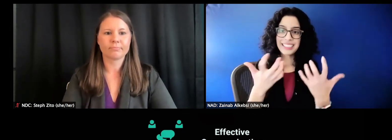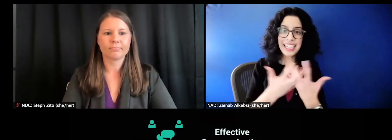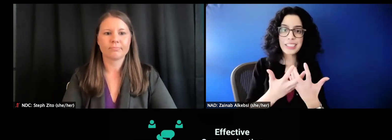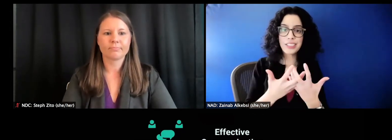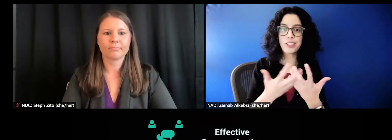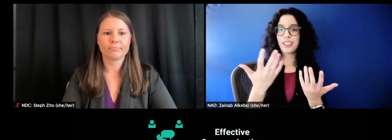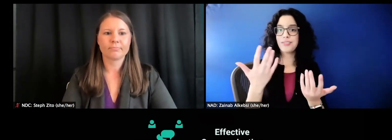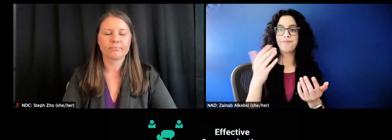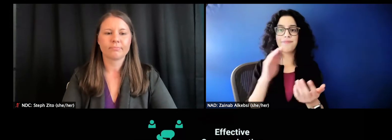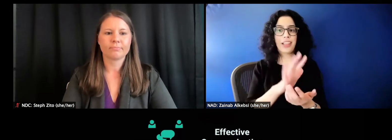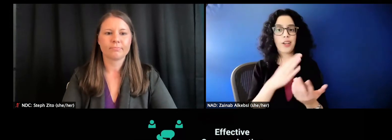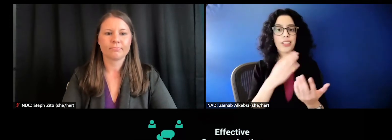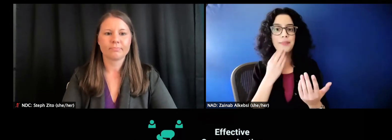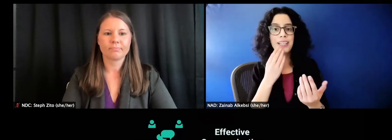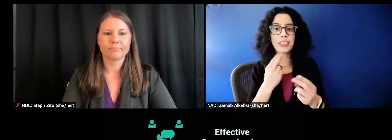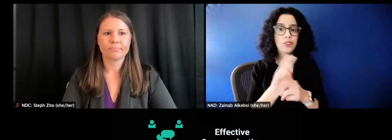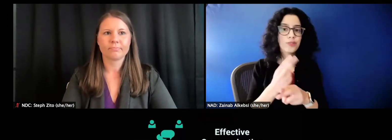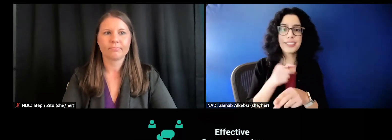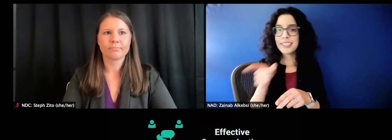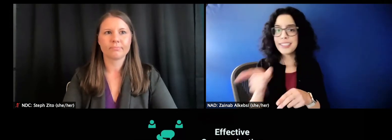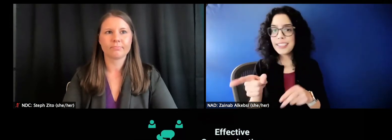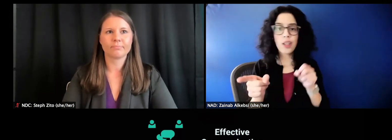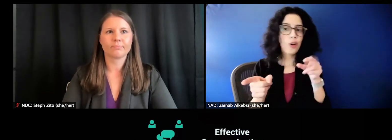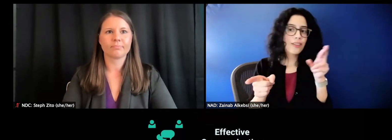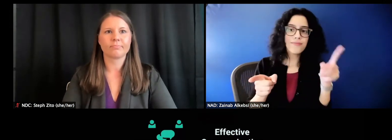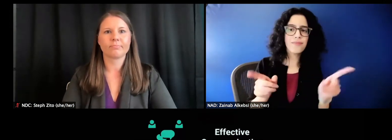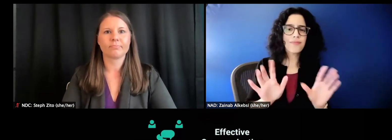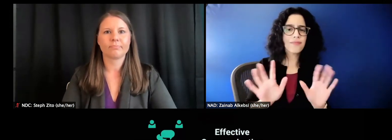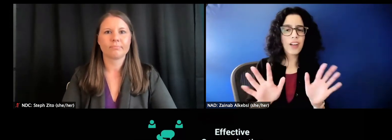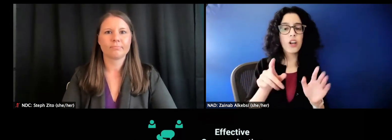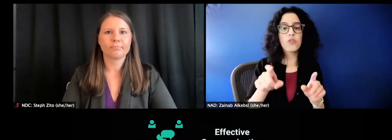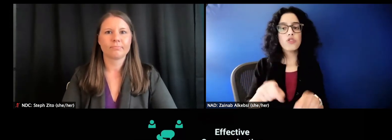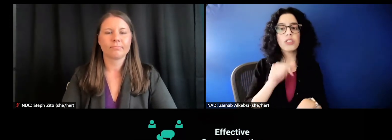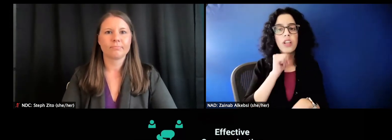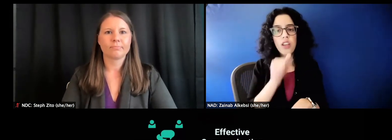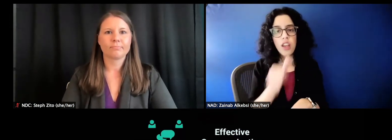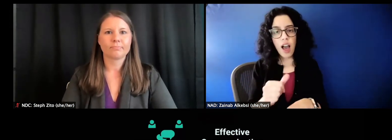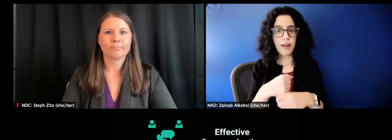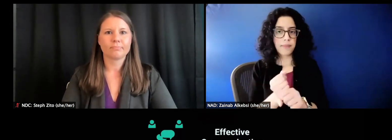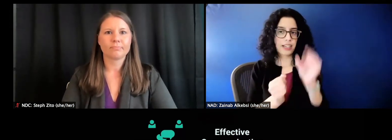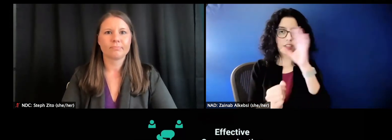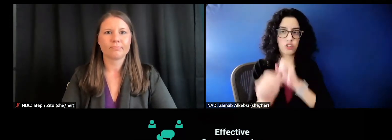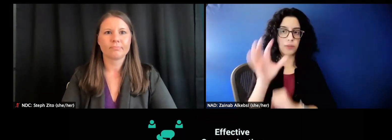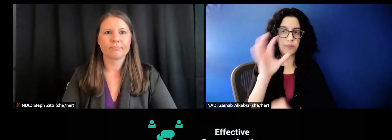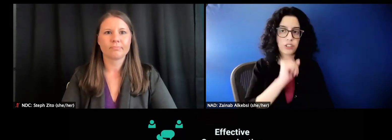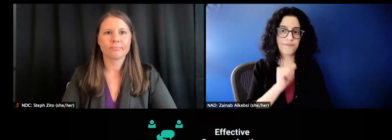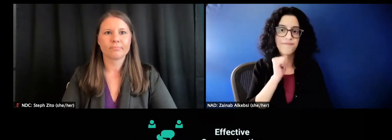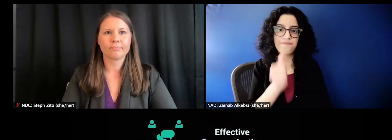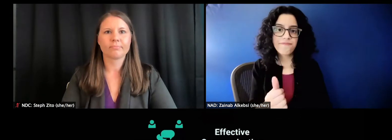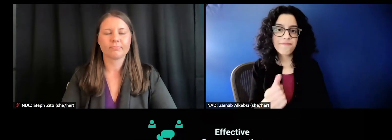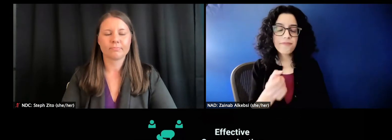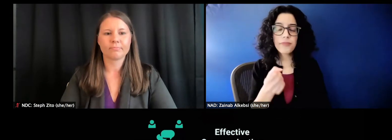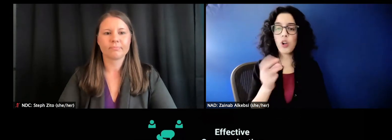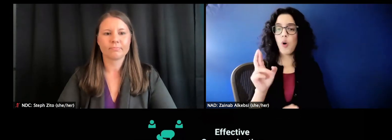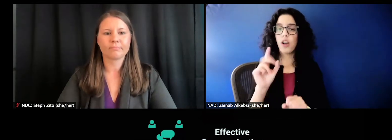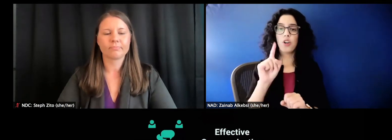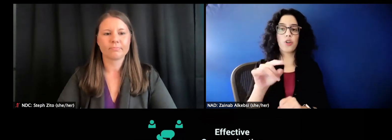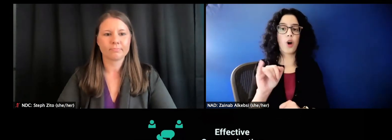or experience using one or the other of the accommodations. You should not make assumptions or go in